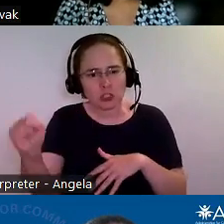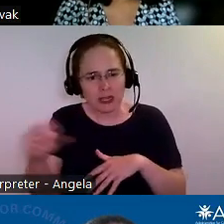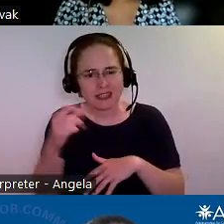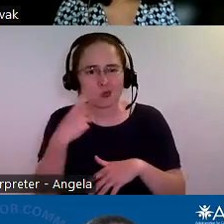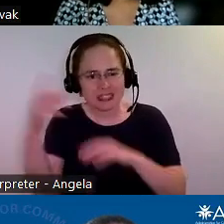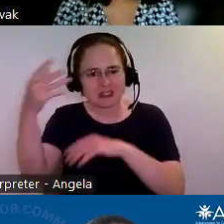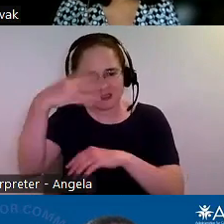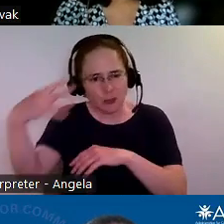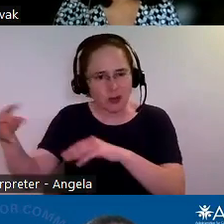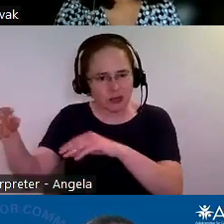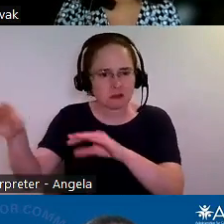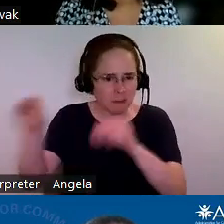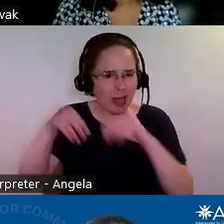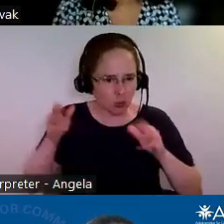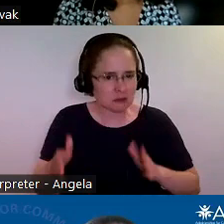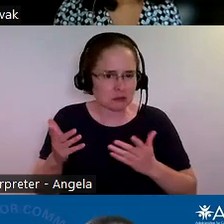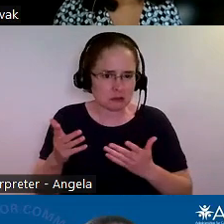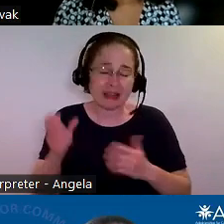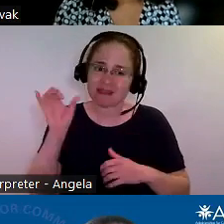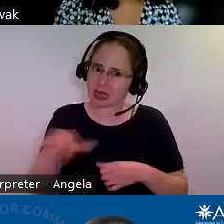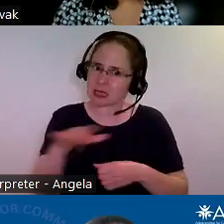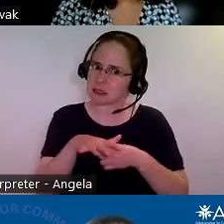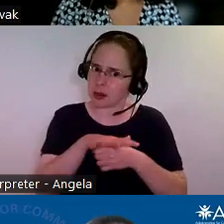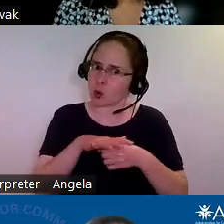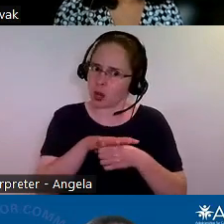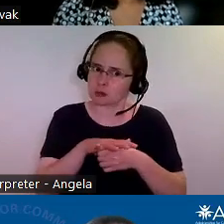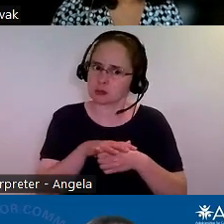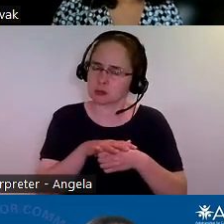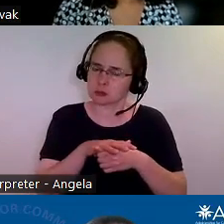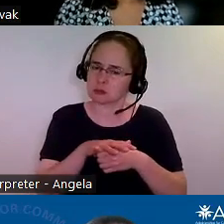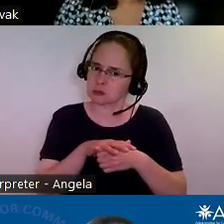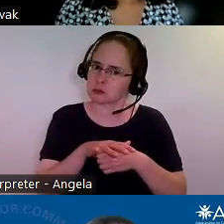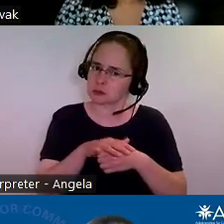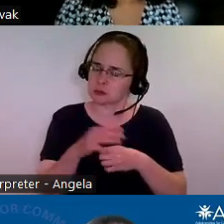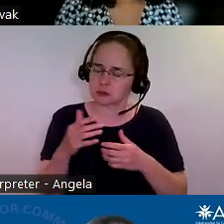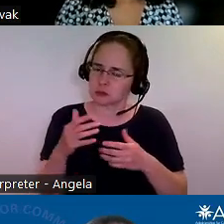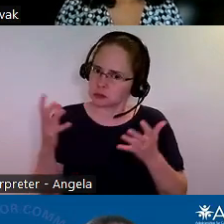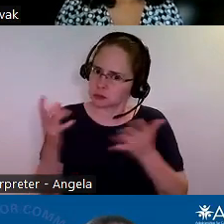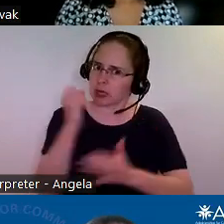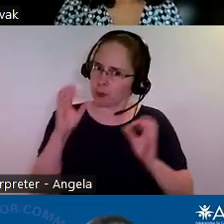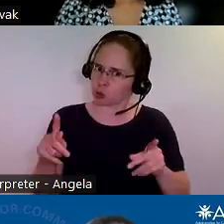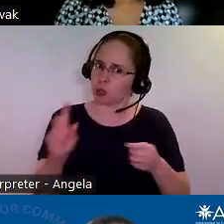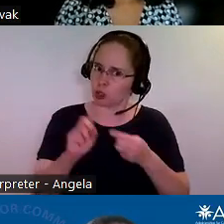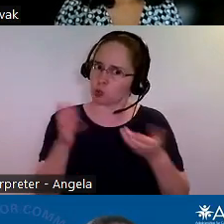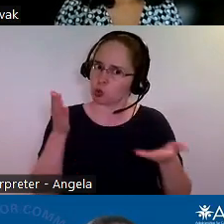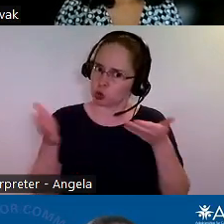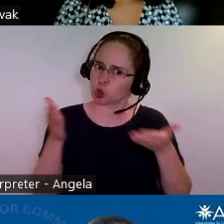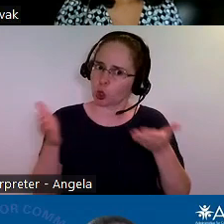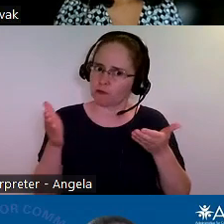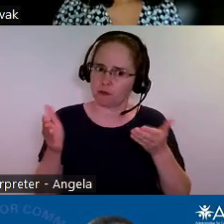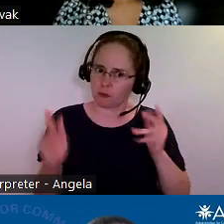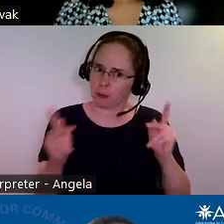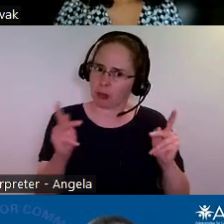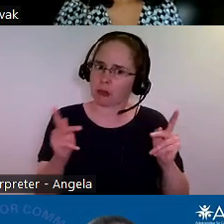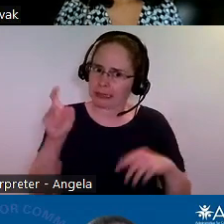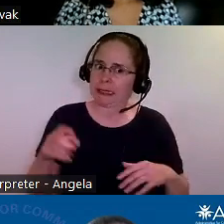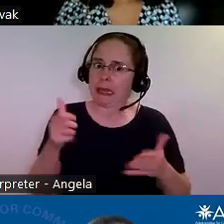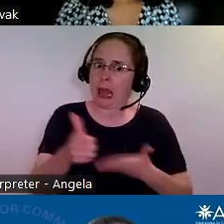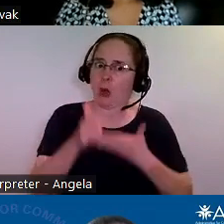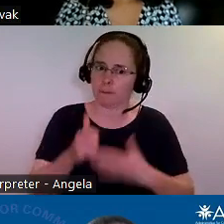migrants I think is probably an area of tremendous opportunity to serve populations that need help.